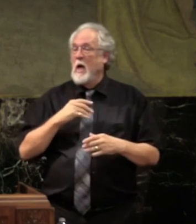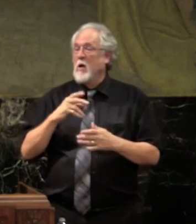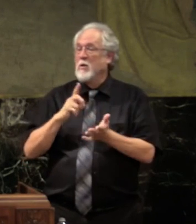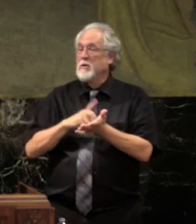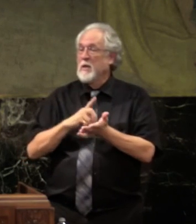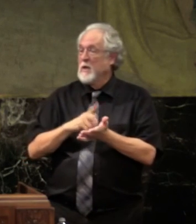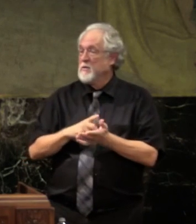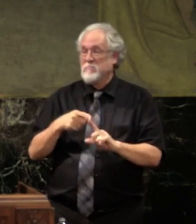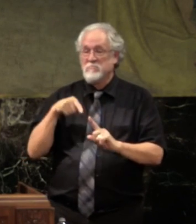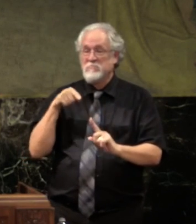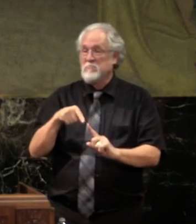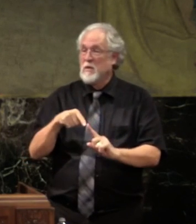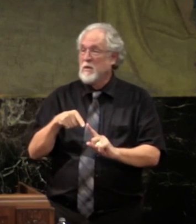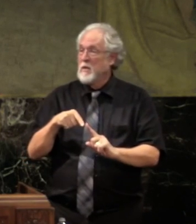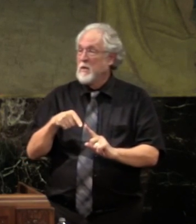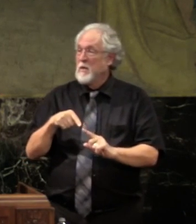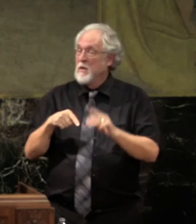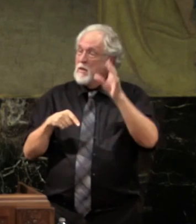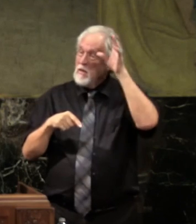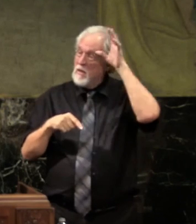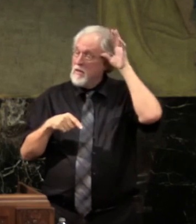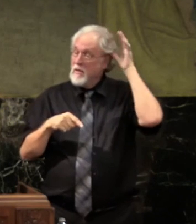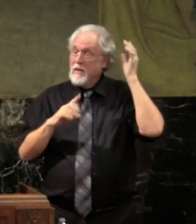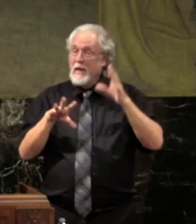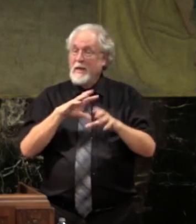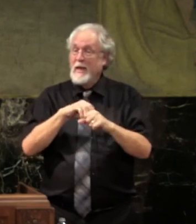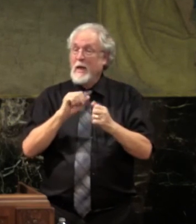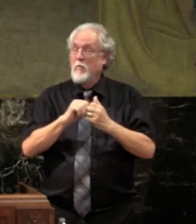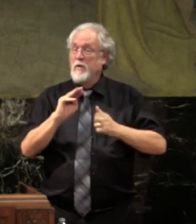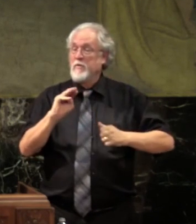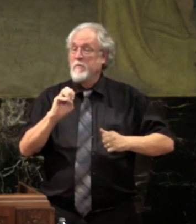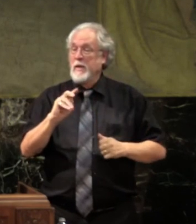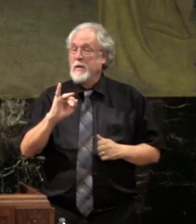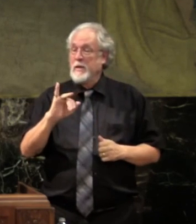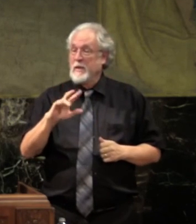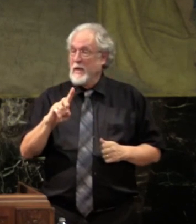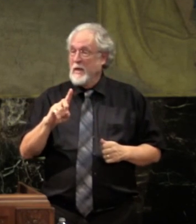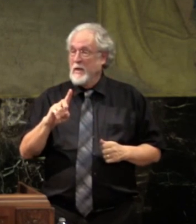line if they are engaged in the Medicaid business is much better than it was